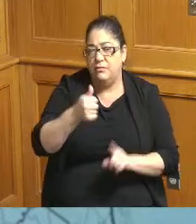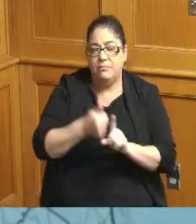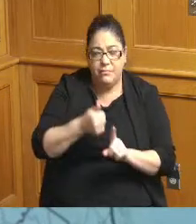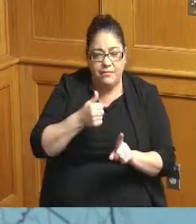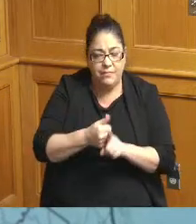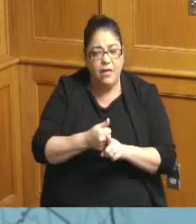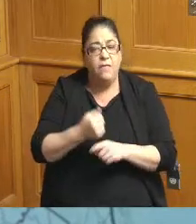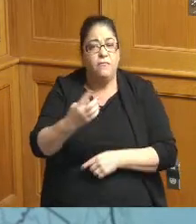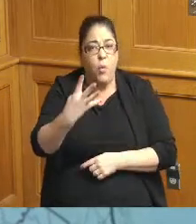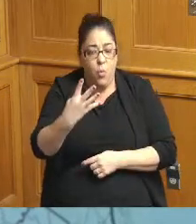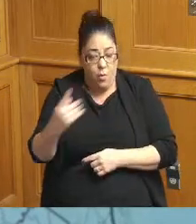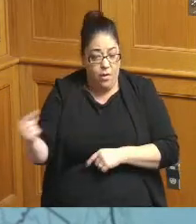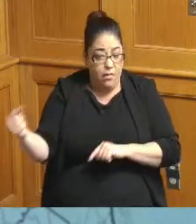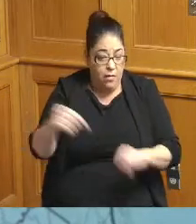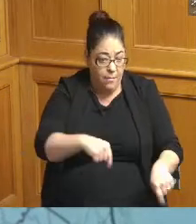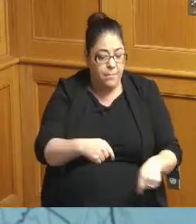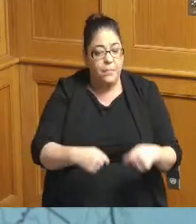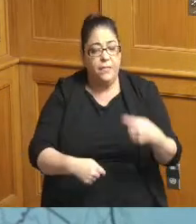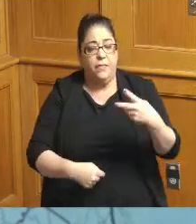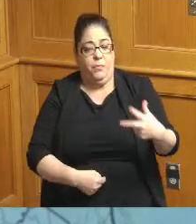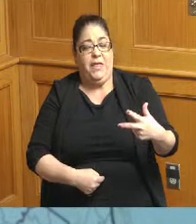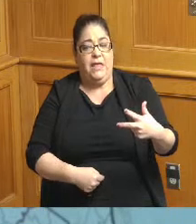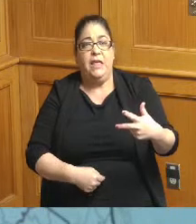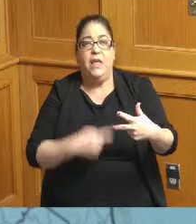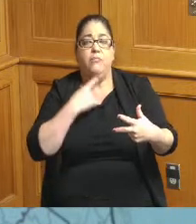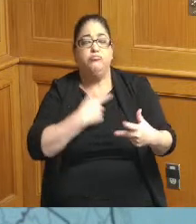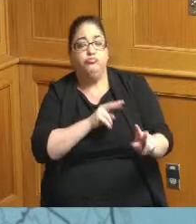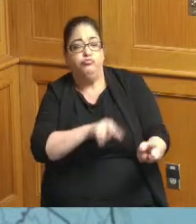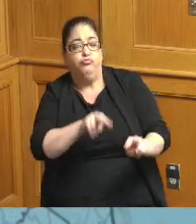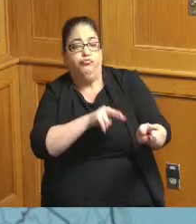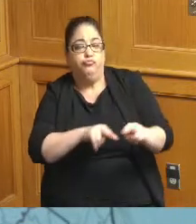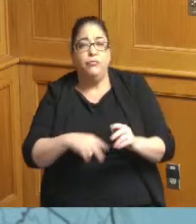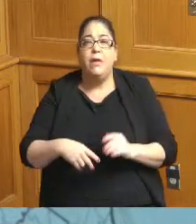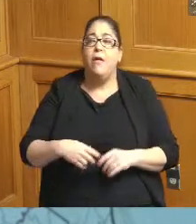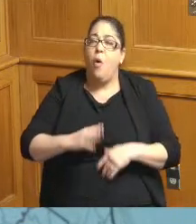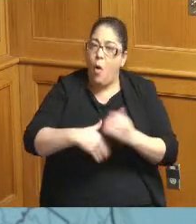all four Travelers report to Public Health once or twice a week depending on their risk about their